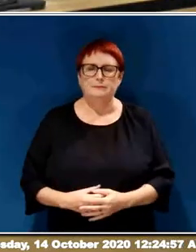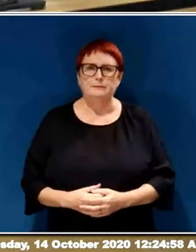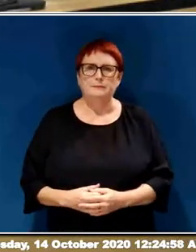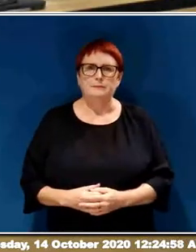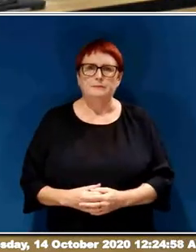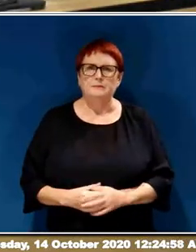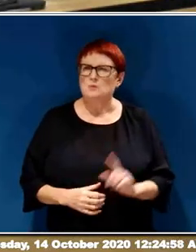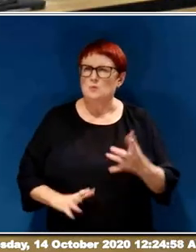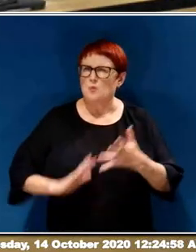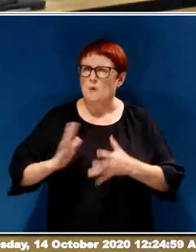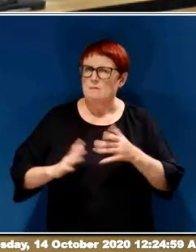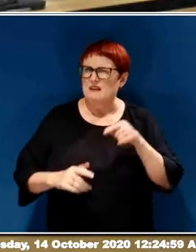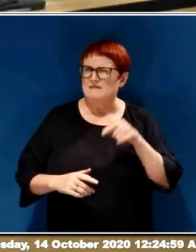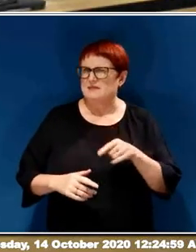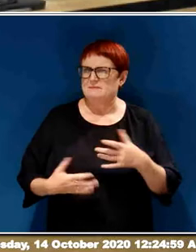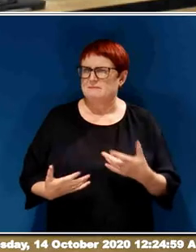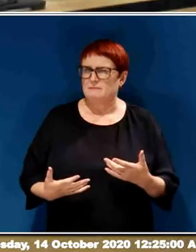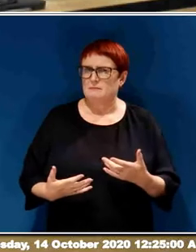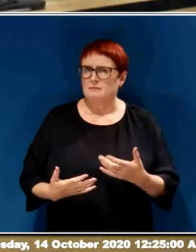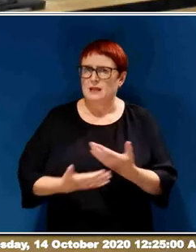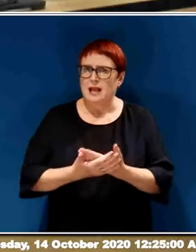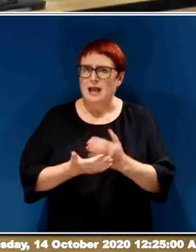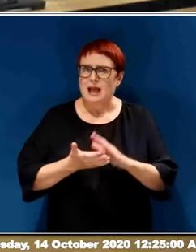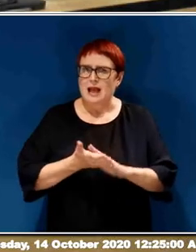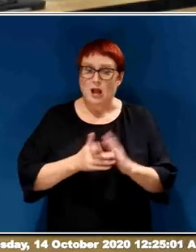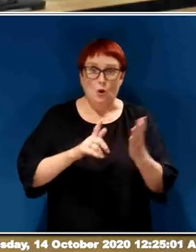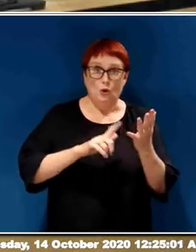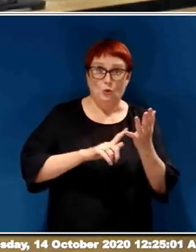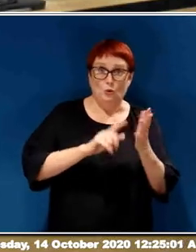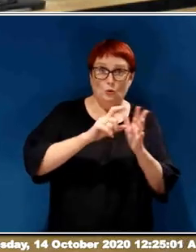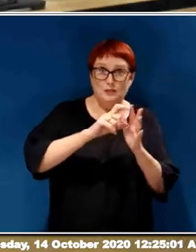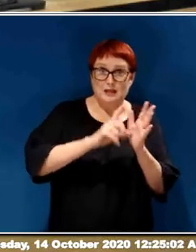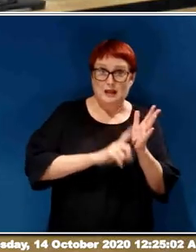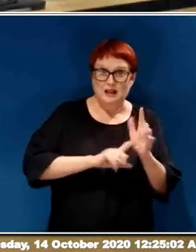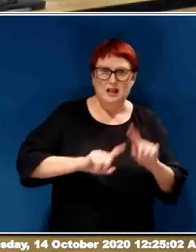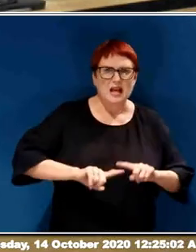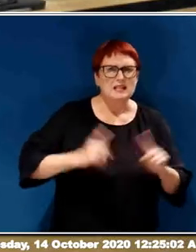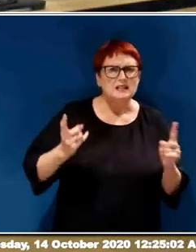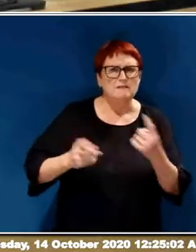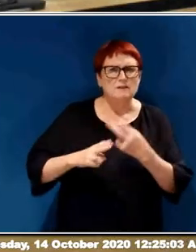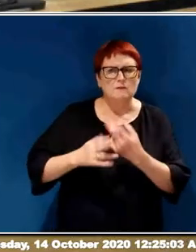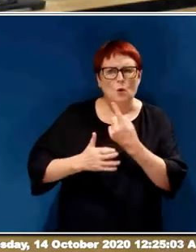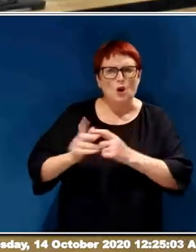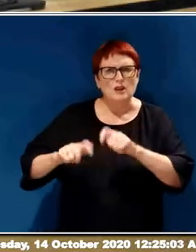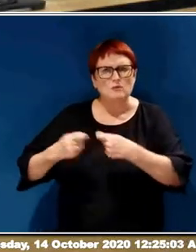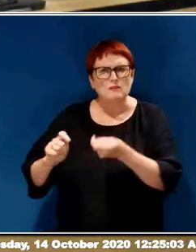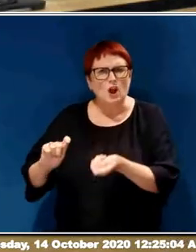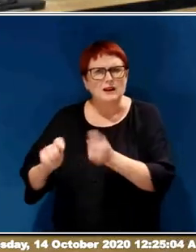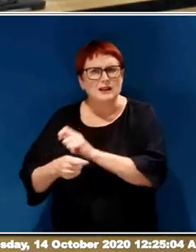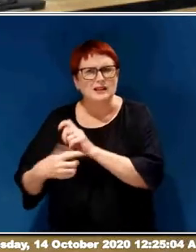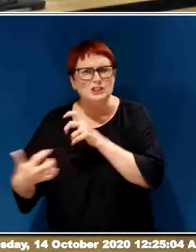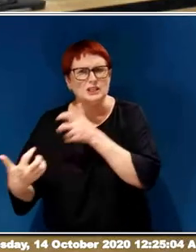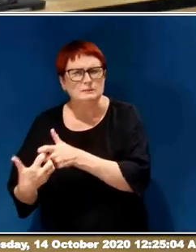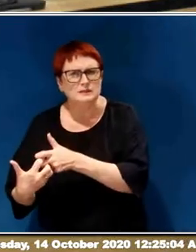from providing adjustments? DR de BRUIN: Universal design is a concept that actually arose from the